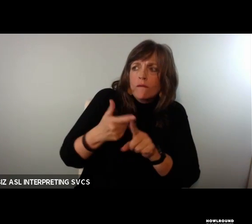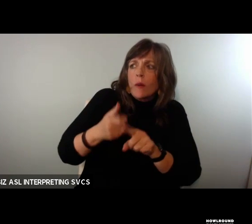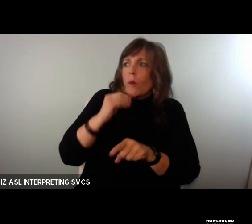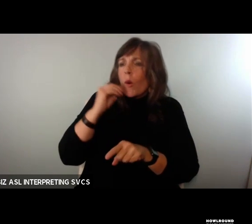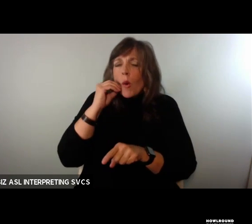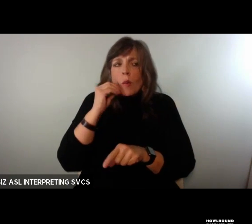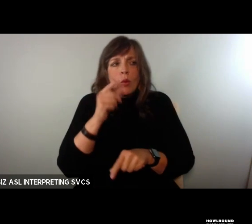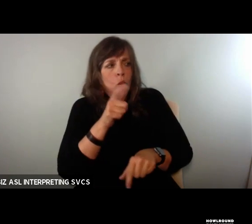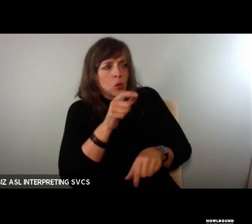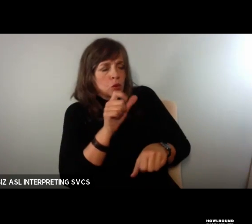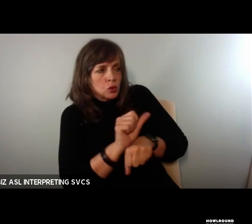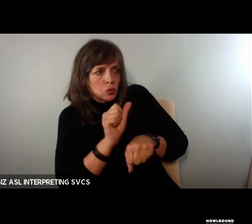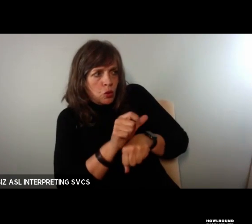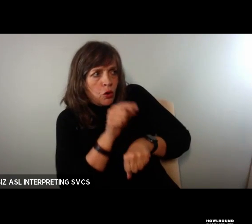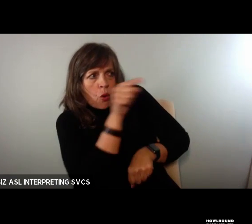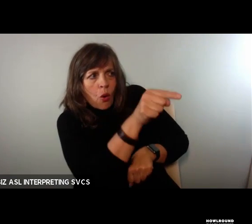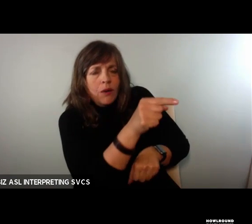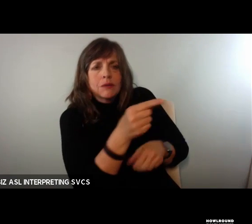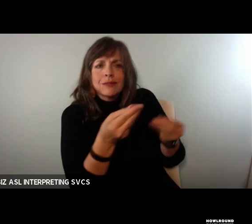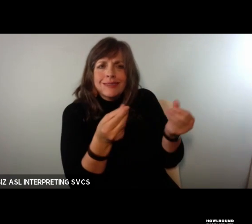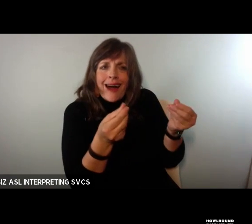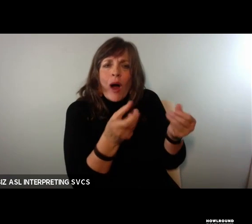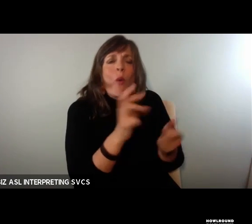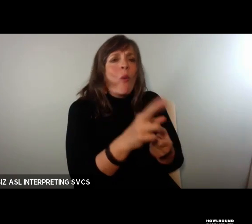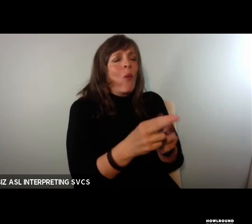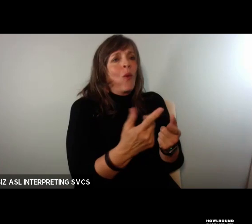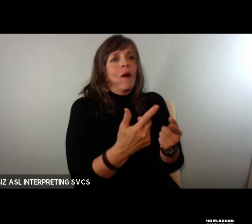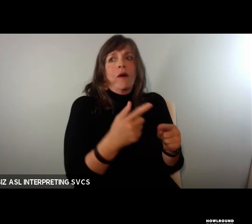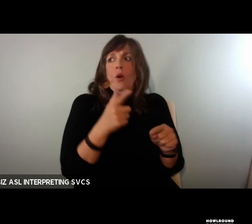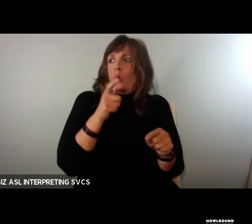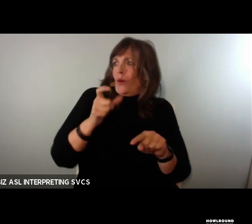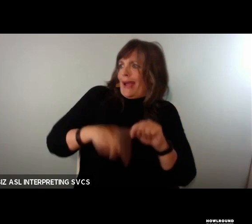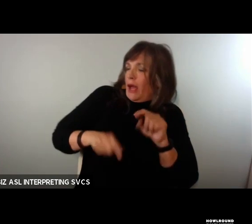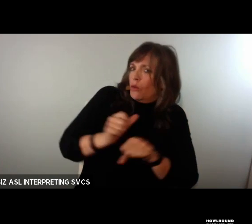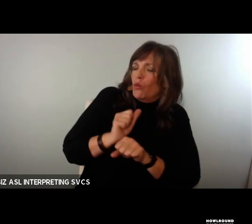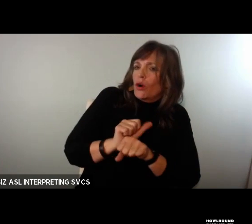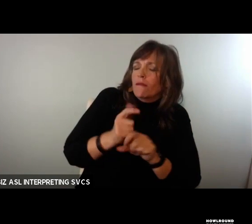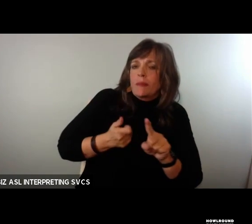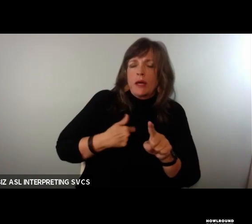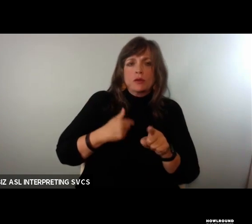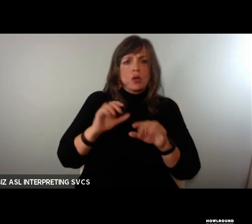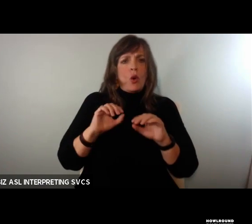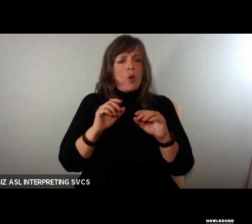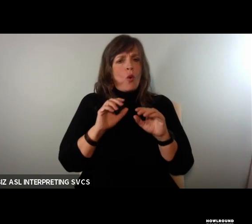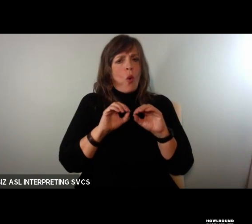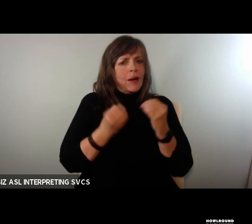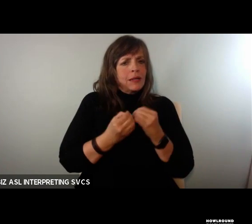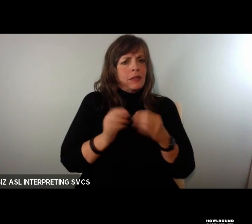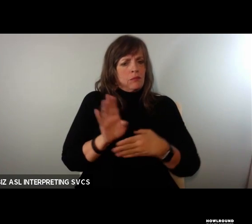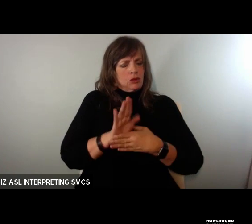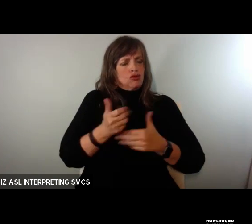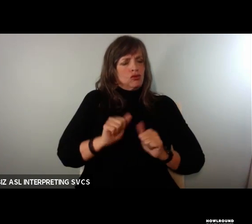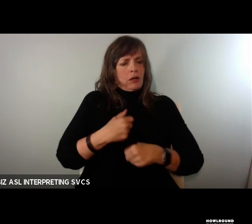and organizations are trying to make decisions about their obligations with independent contractors and freelancers